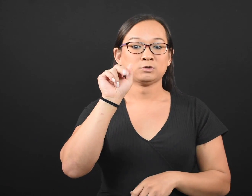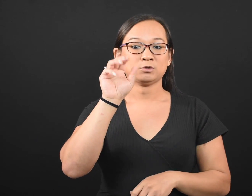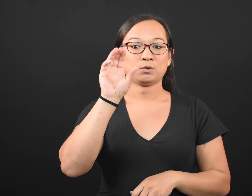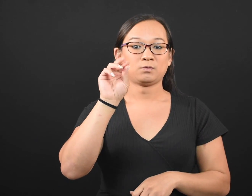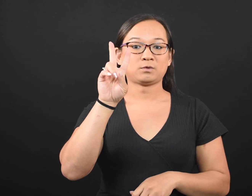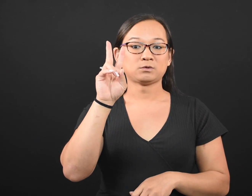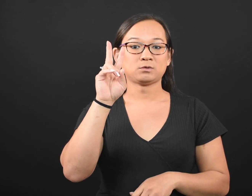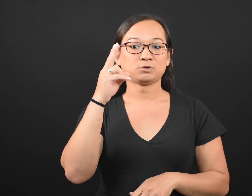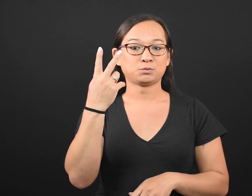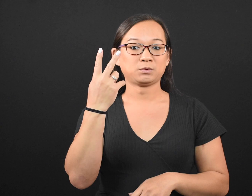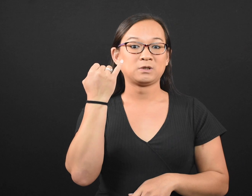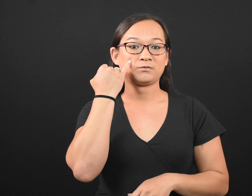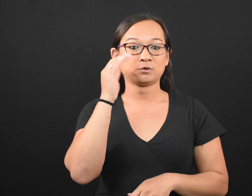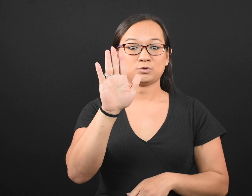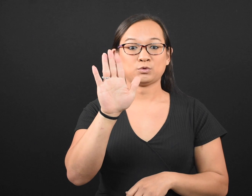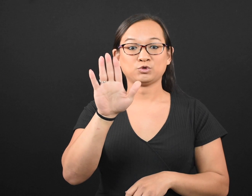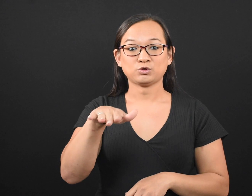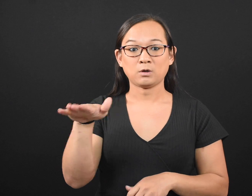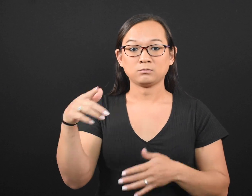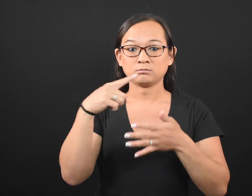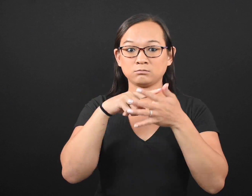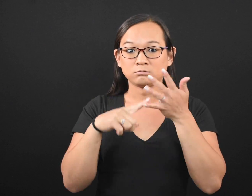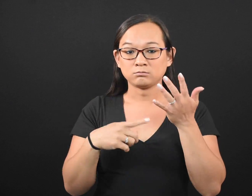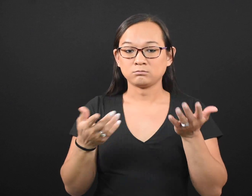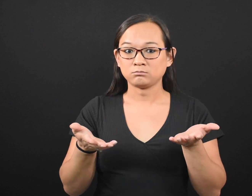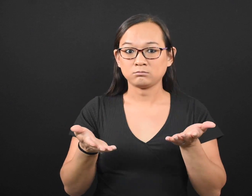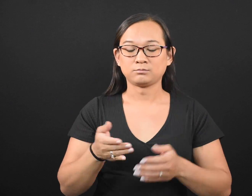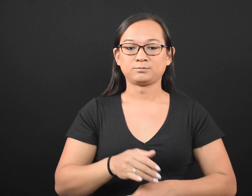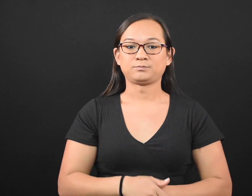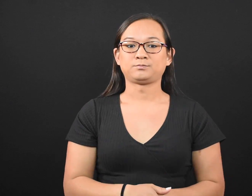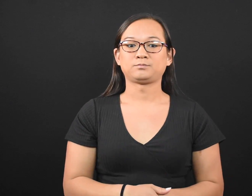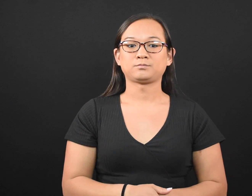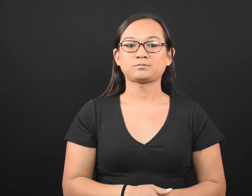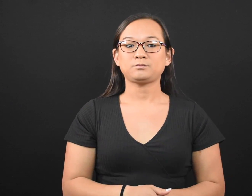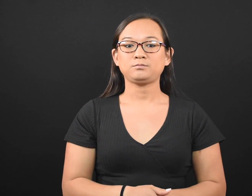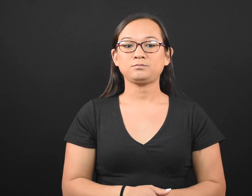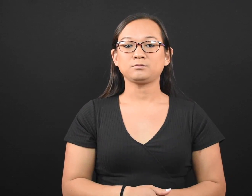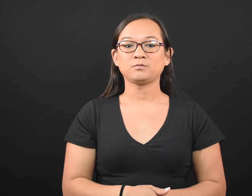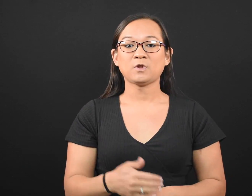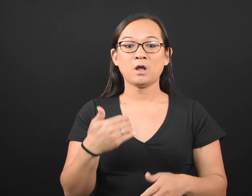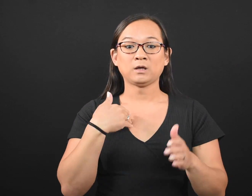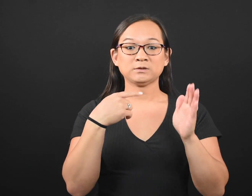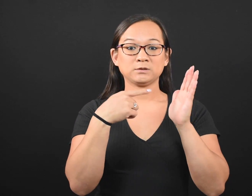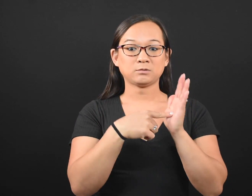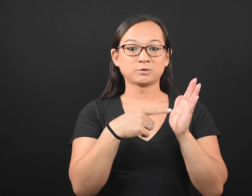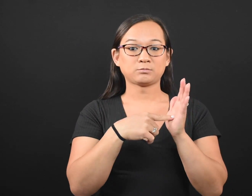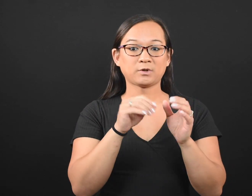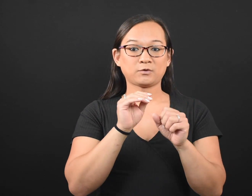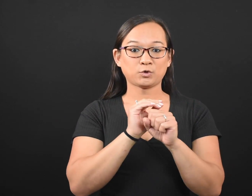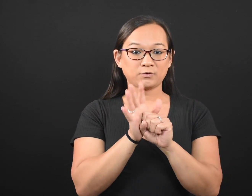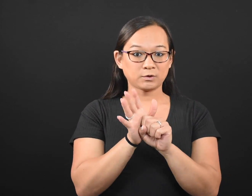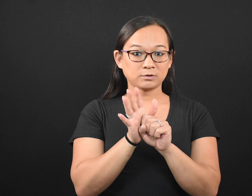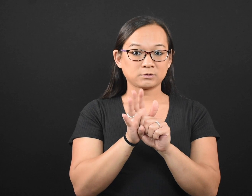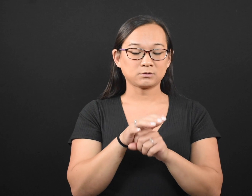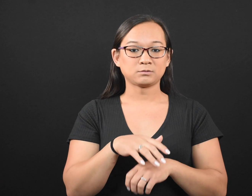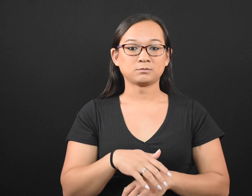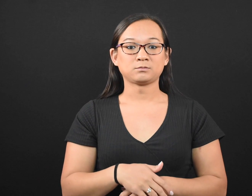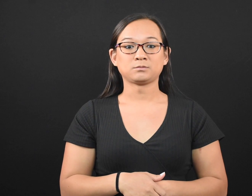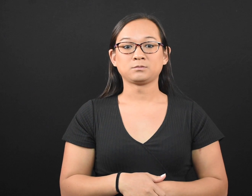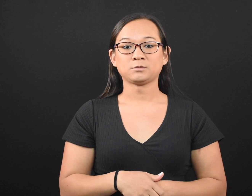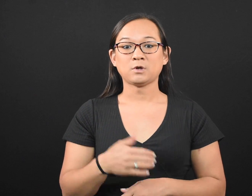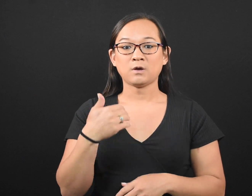if your child: ● Has symptoms of COVID-19, or